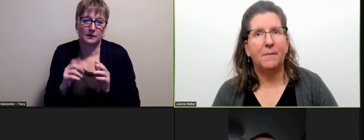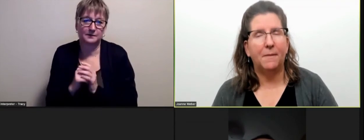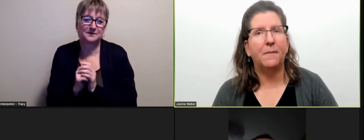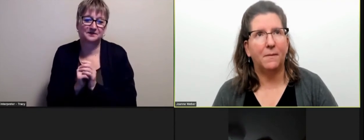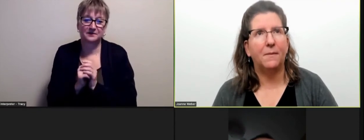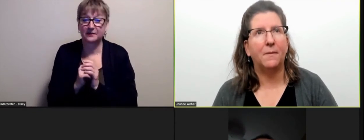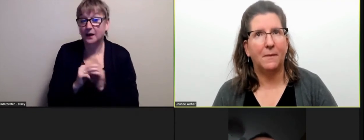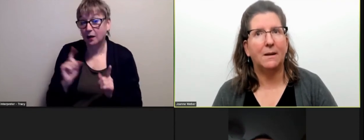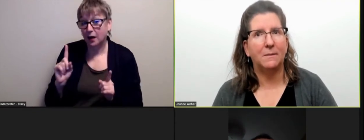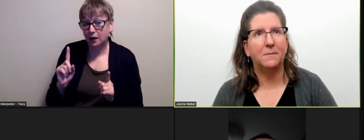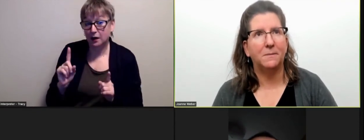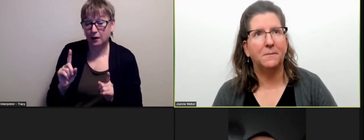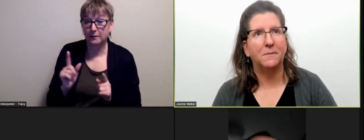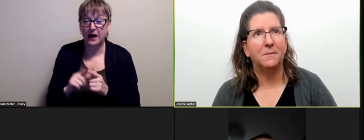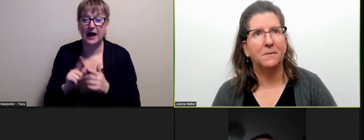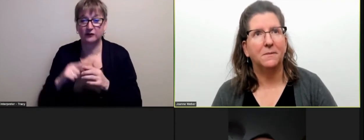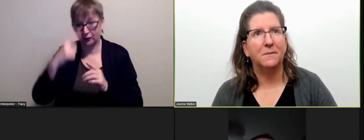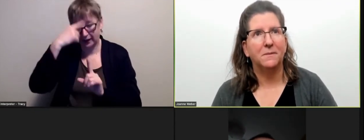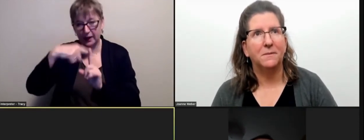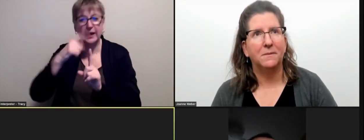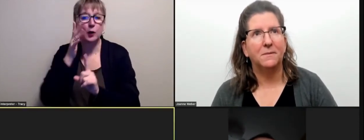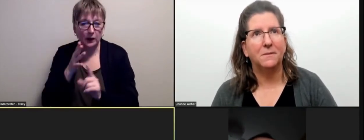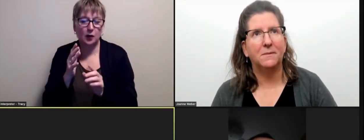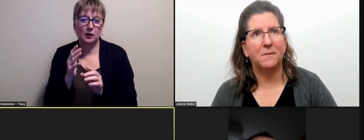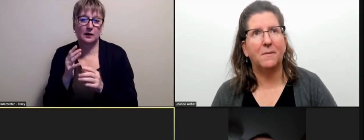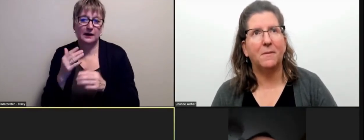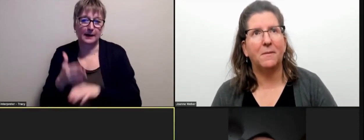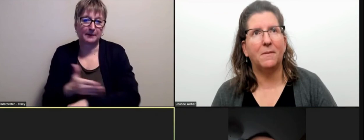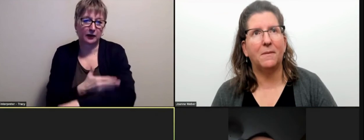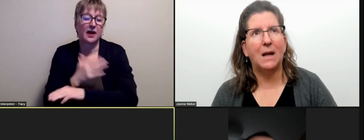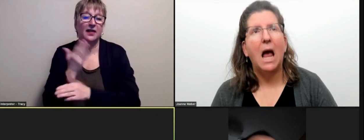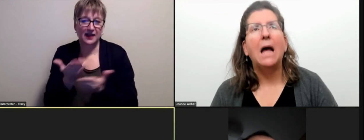Major: It will get better as you go on, things will get better!